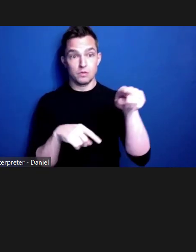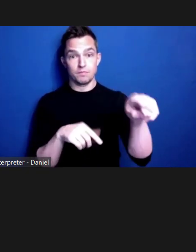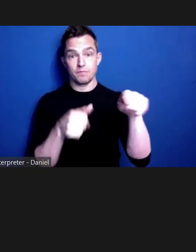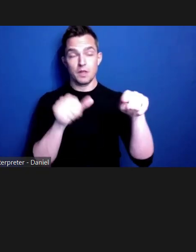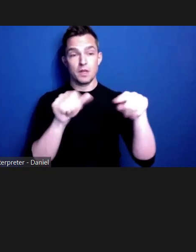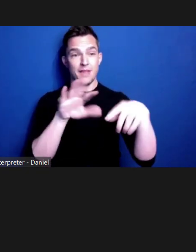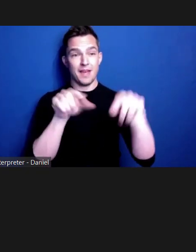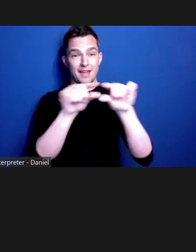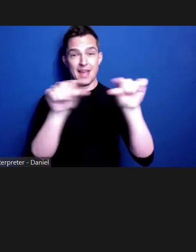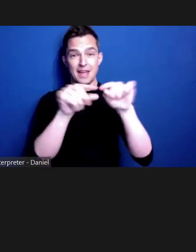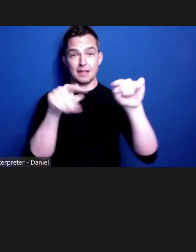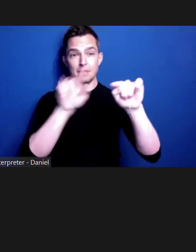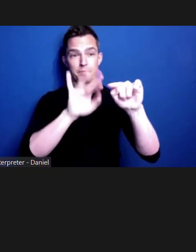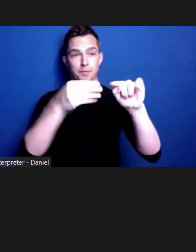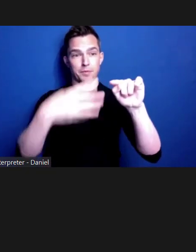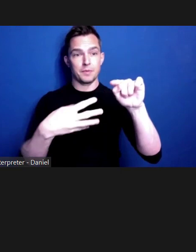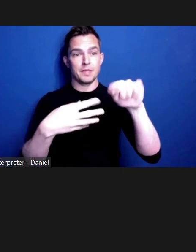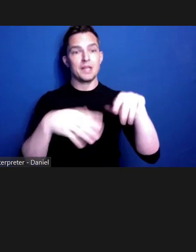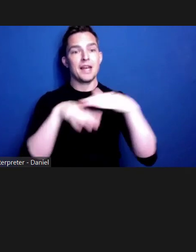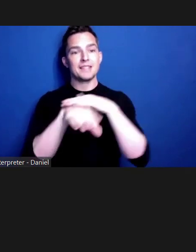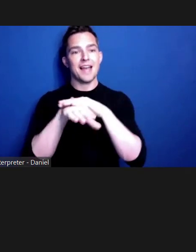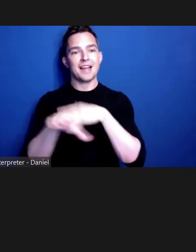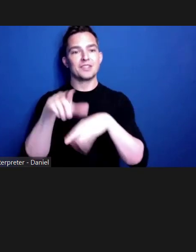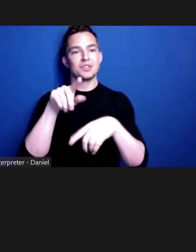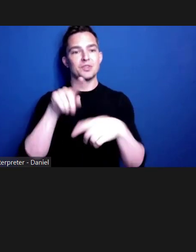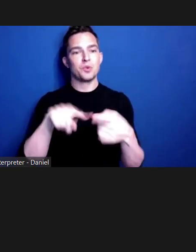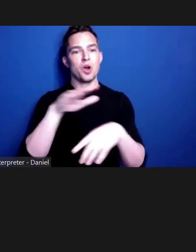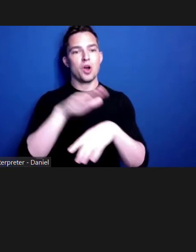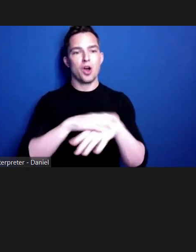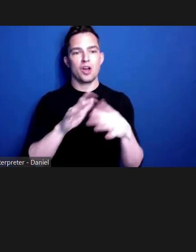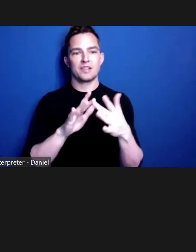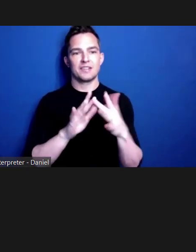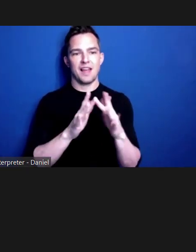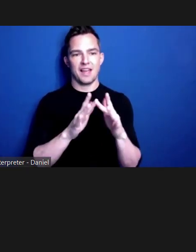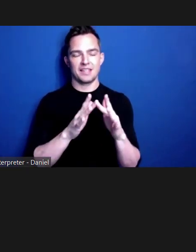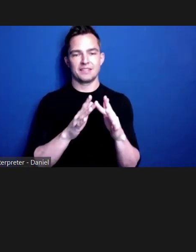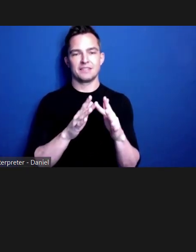access to online training that you can access any time you or your staff need it.